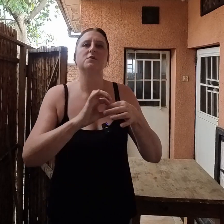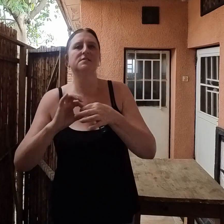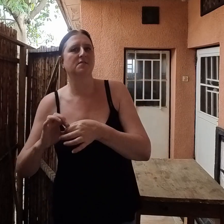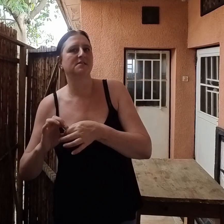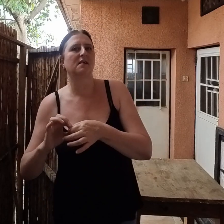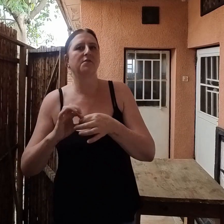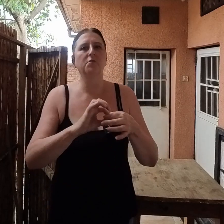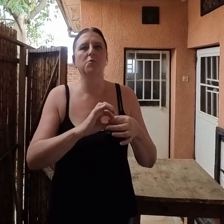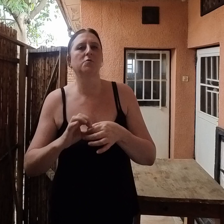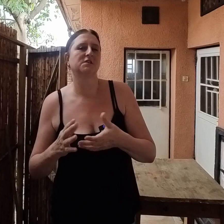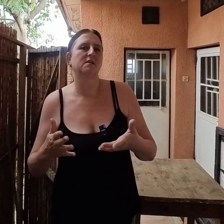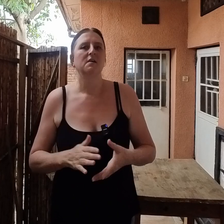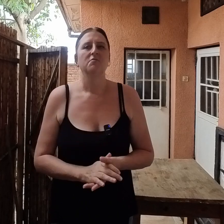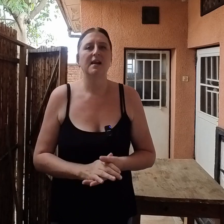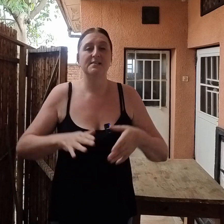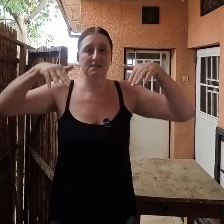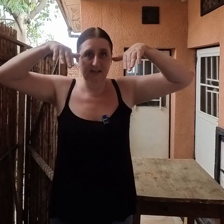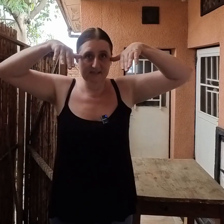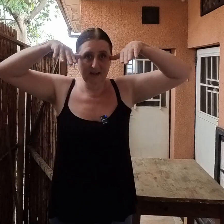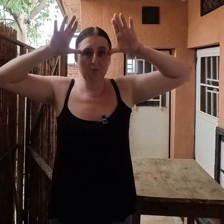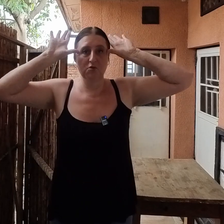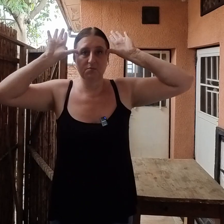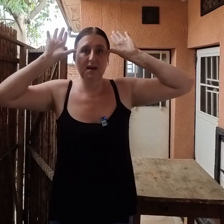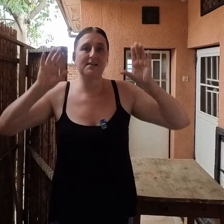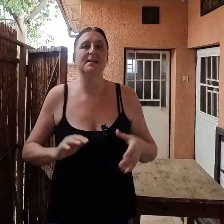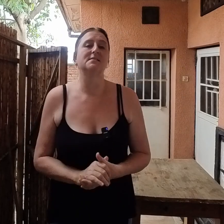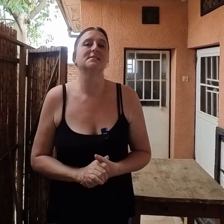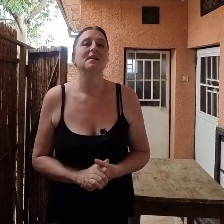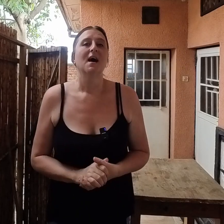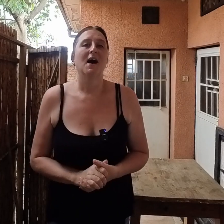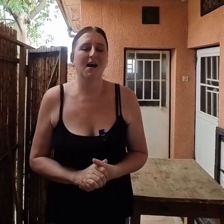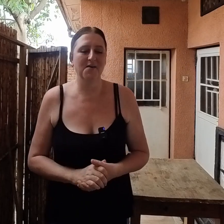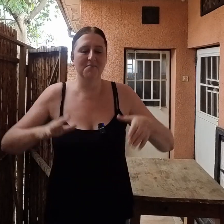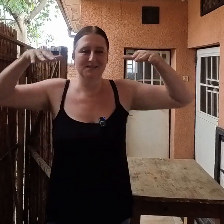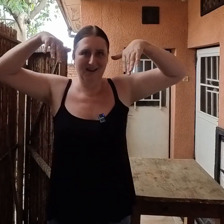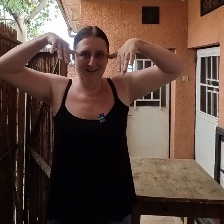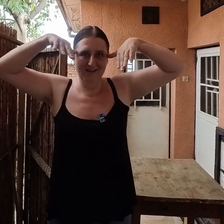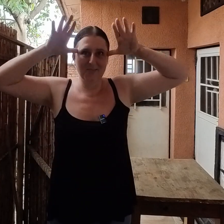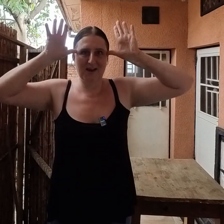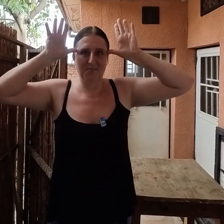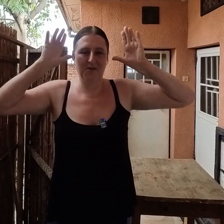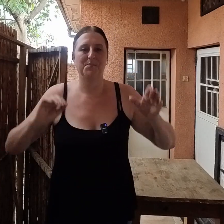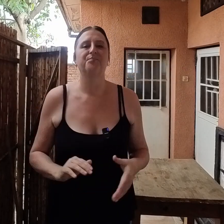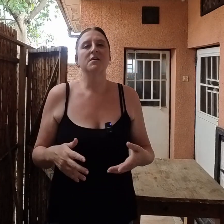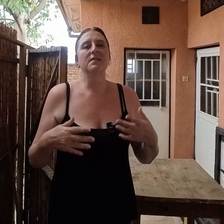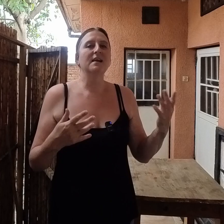quarter. So, the sign for the quarter relating to Islam would make sense. So, Nyamirambo. So, in the